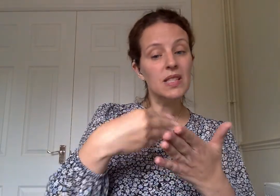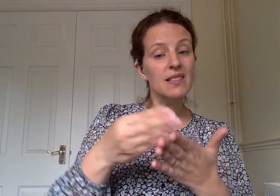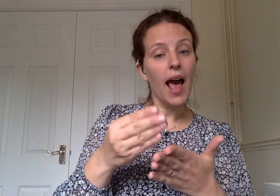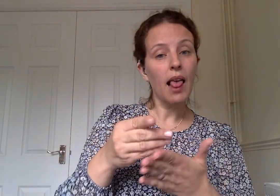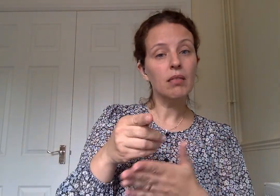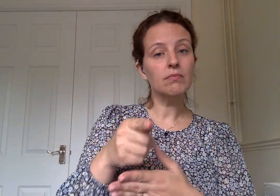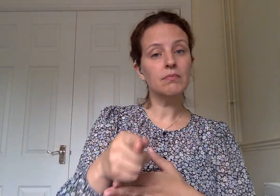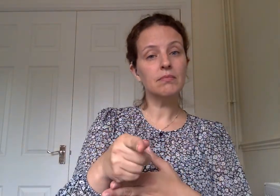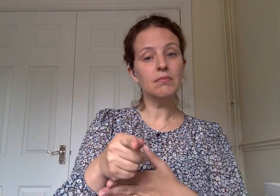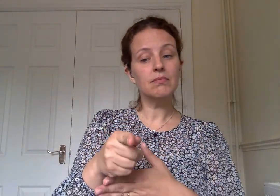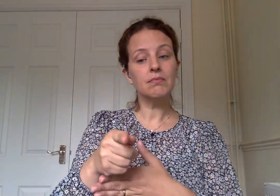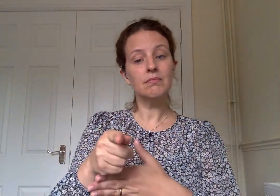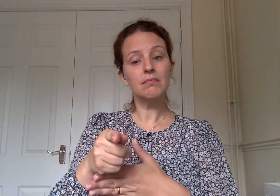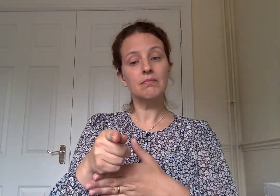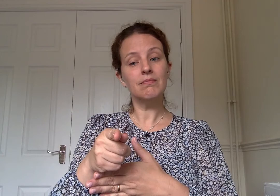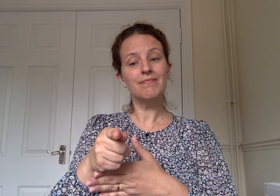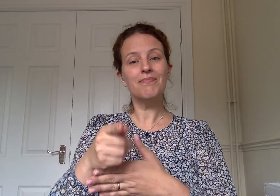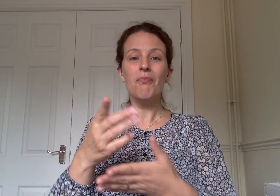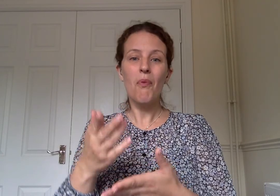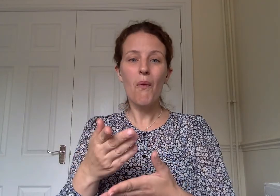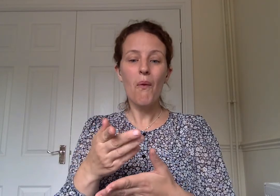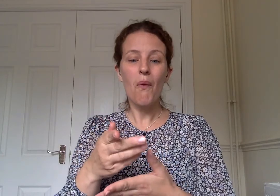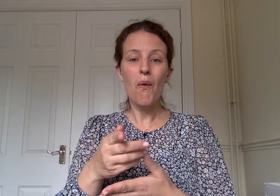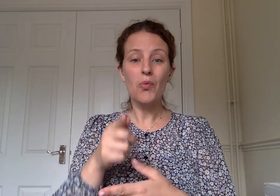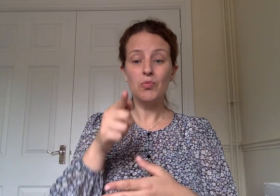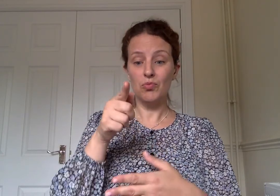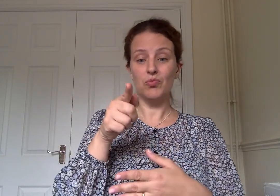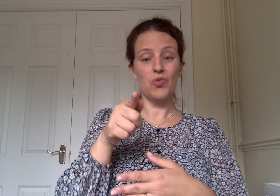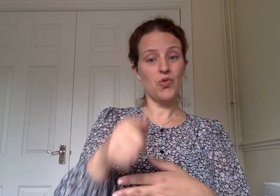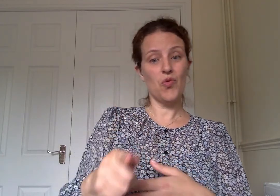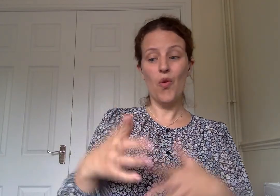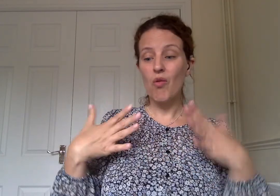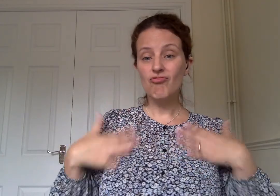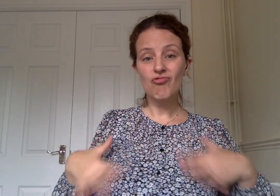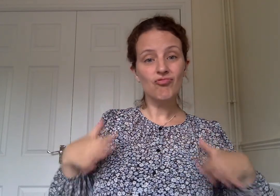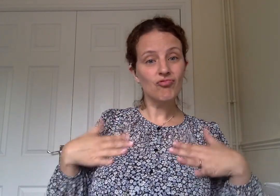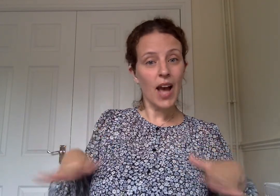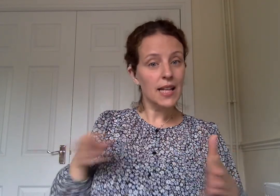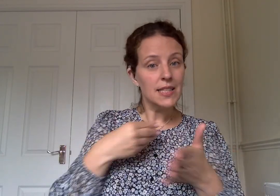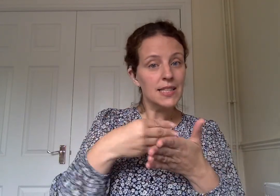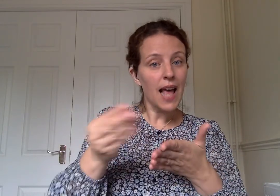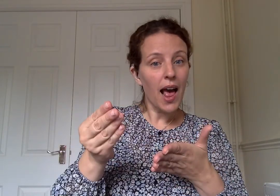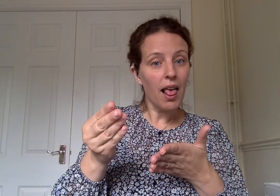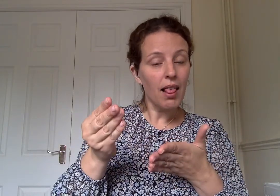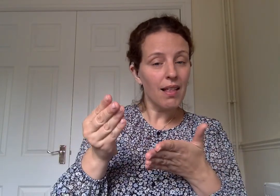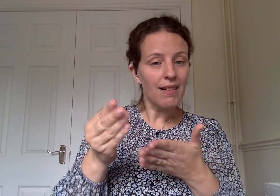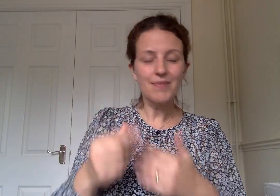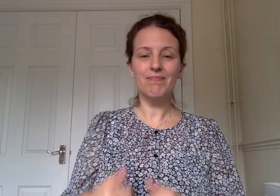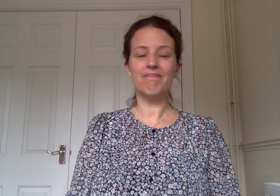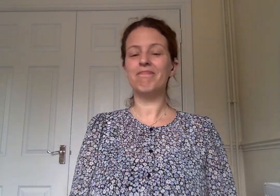You sell or you dress sell?